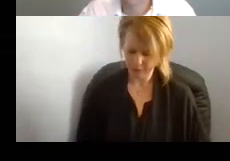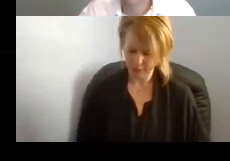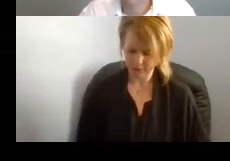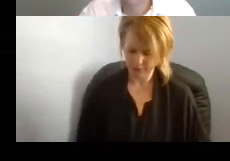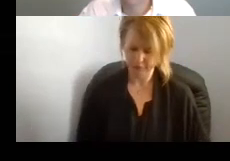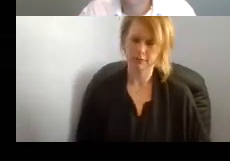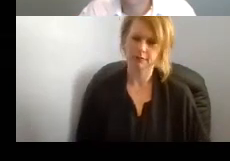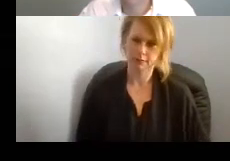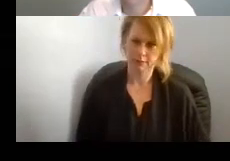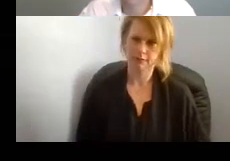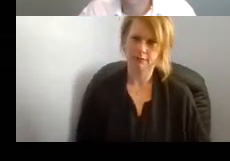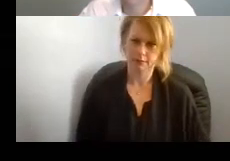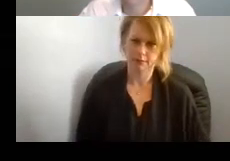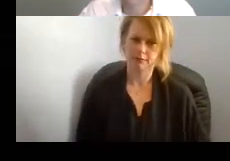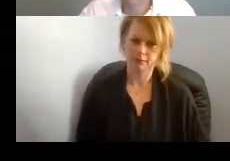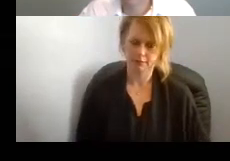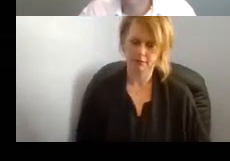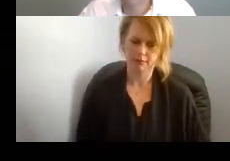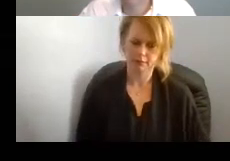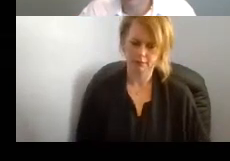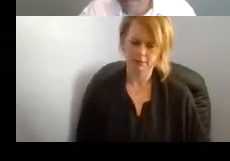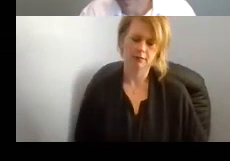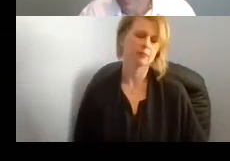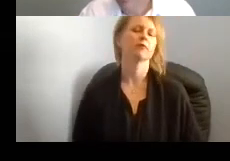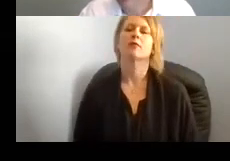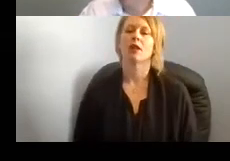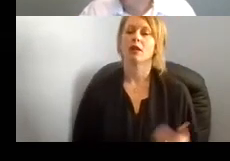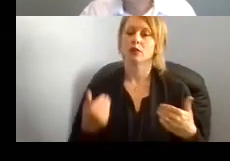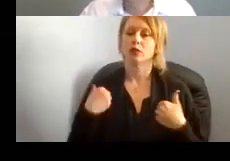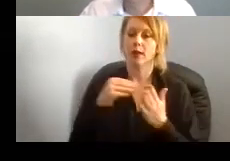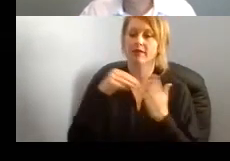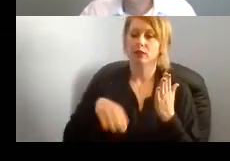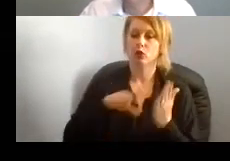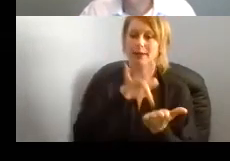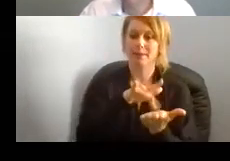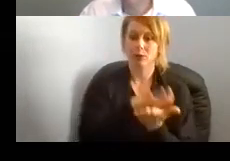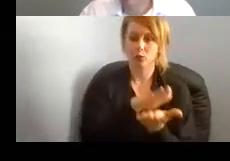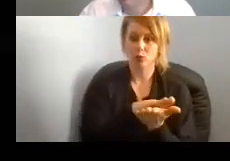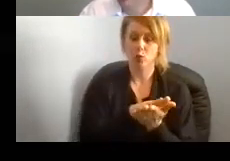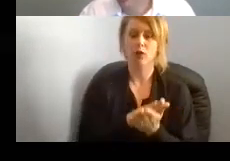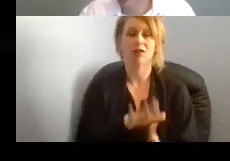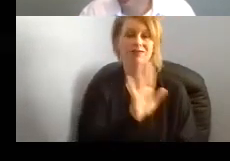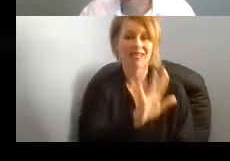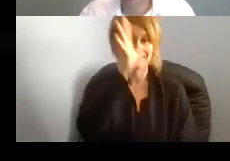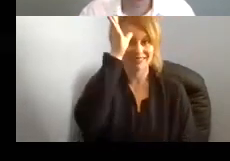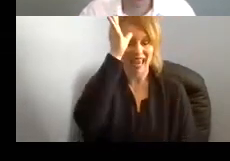talk to anyone about his dad’s sudden death? Part of it is that children, just like adults, often don’t want to